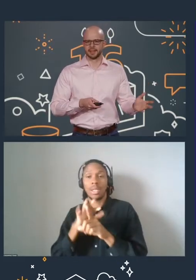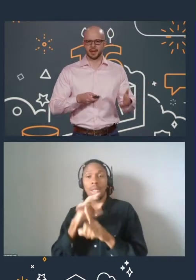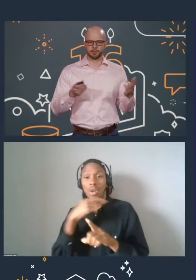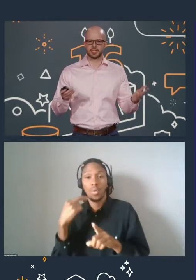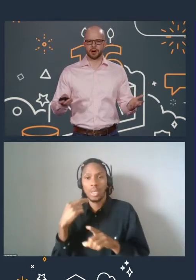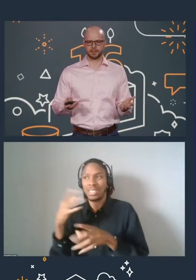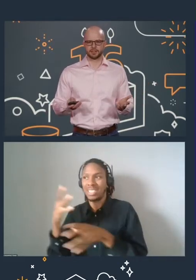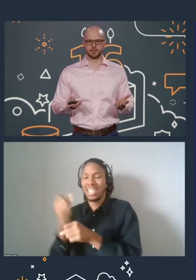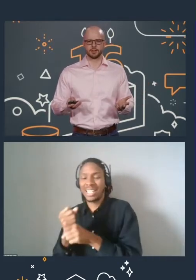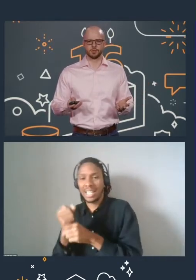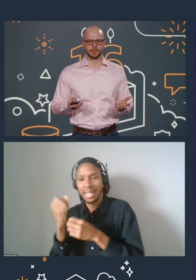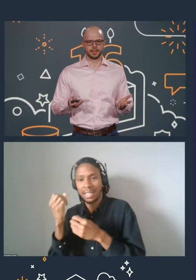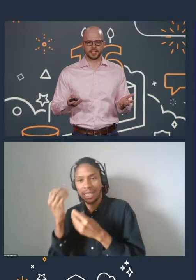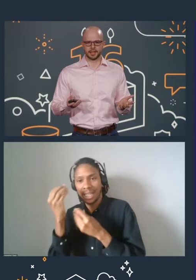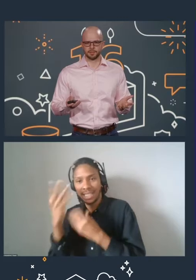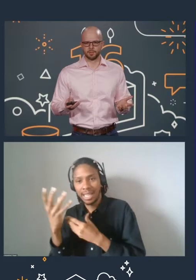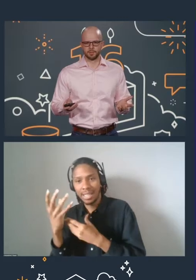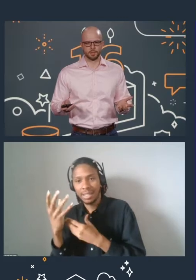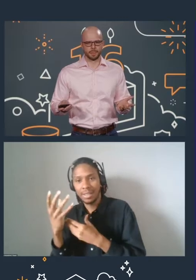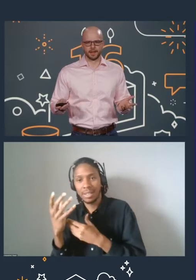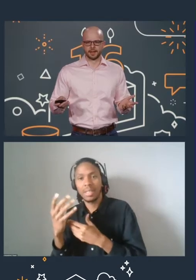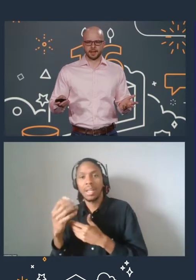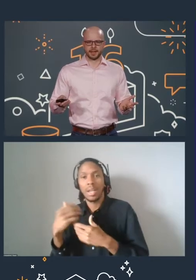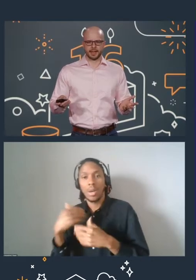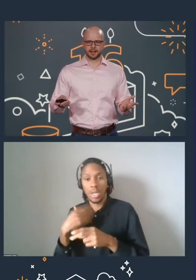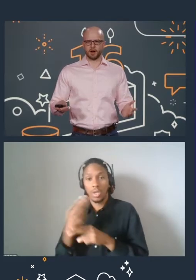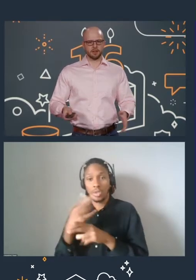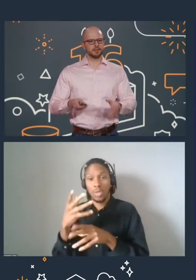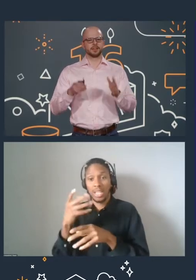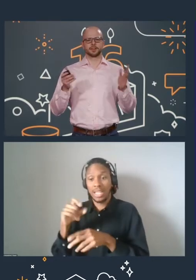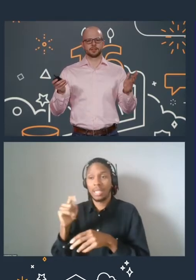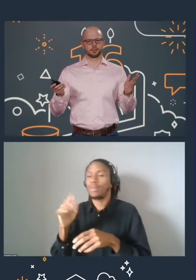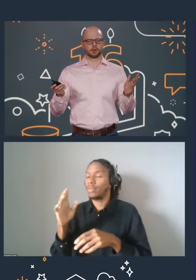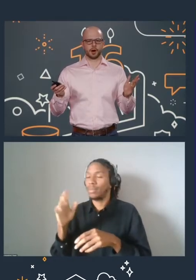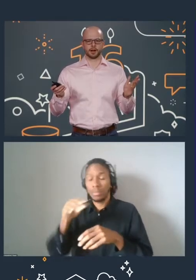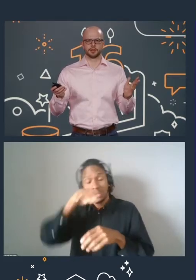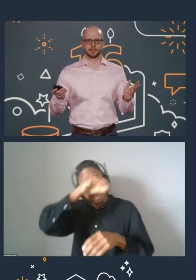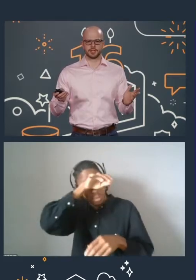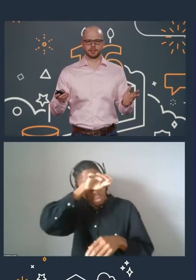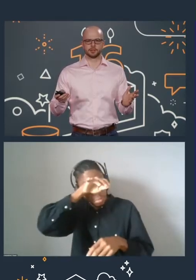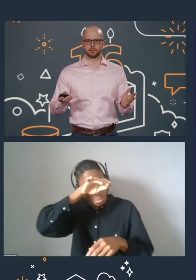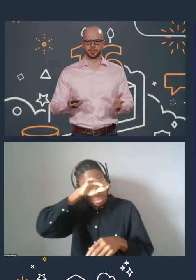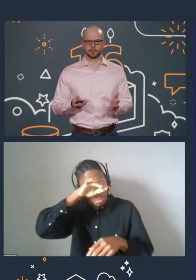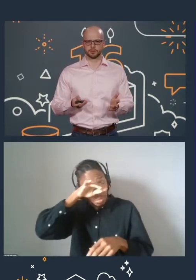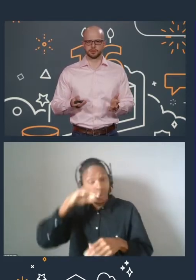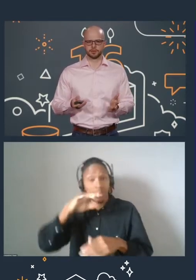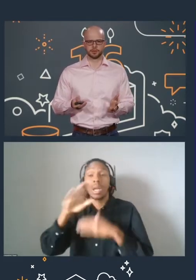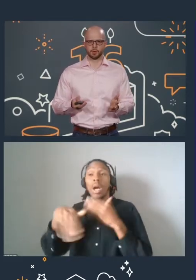and reconstitute it when they need it. And all of this requires additional resources